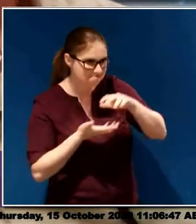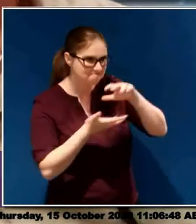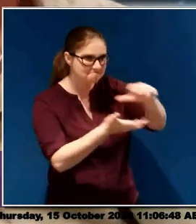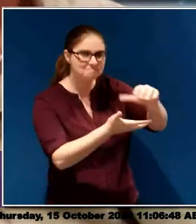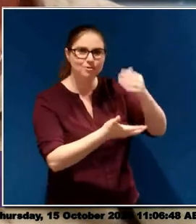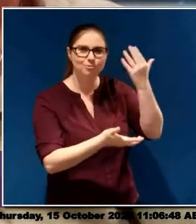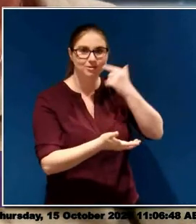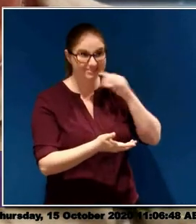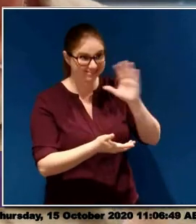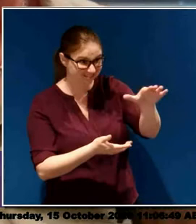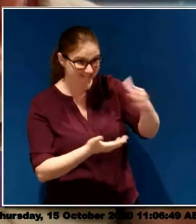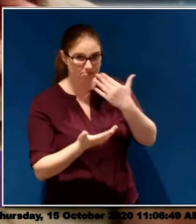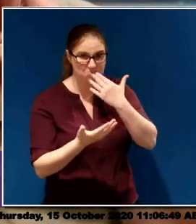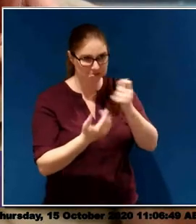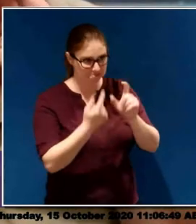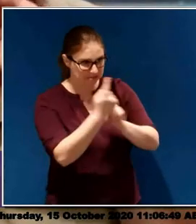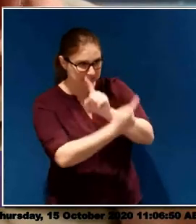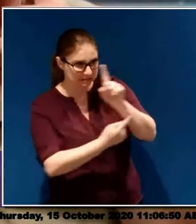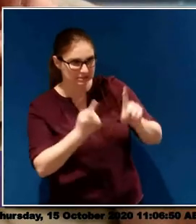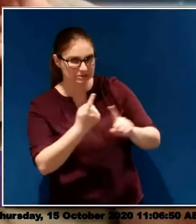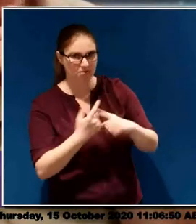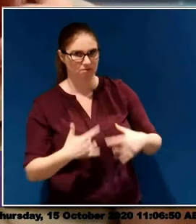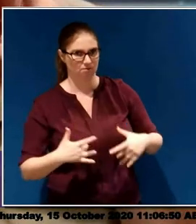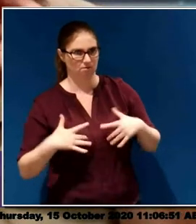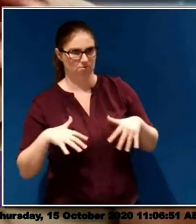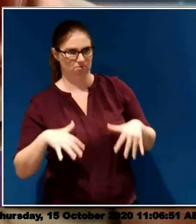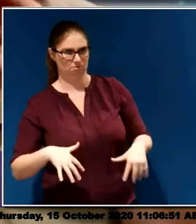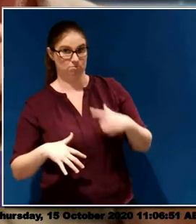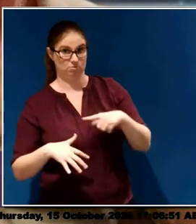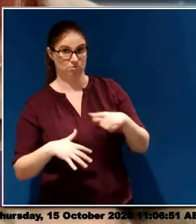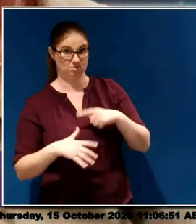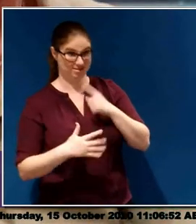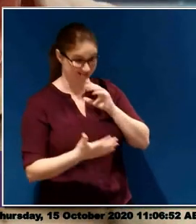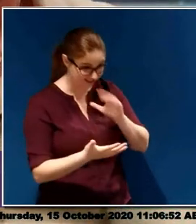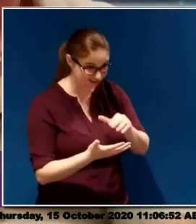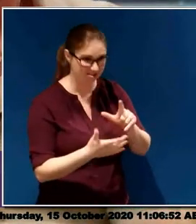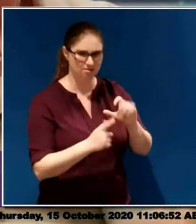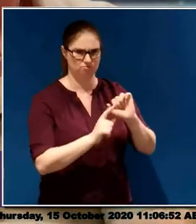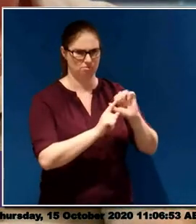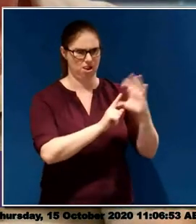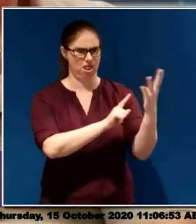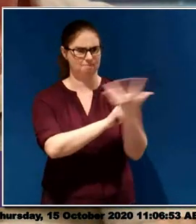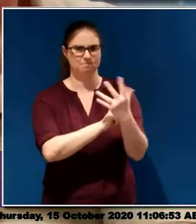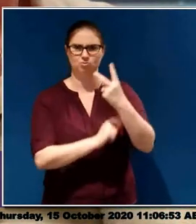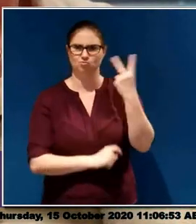It was quite daunting because there was about people in the room when I went in, but nevertheless he's my son,